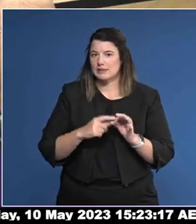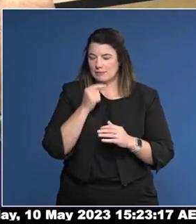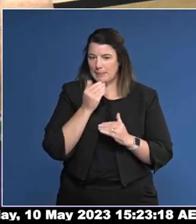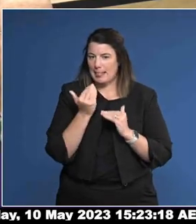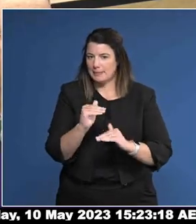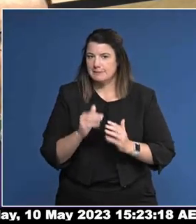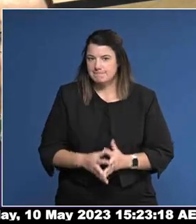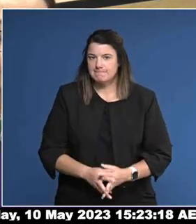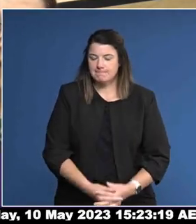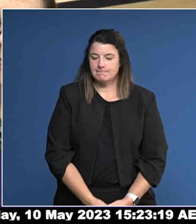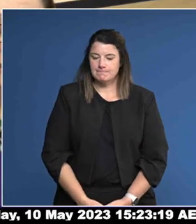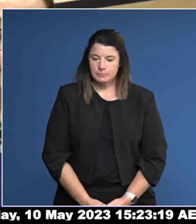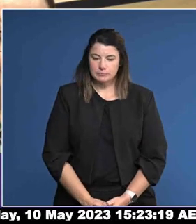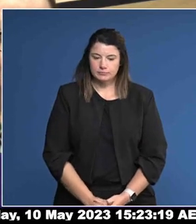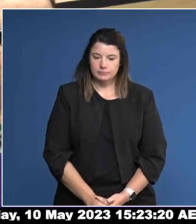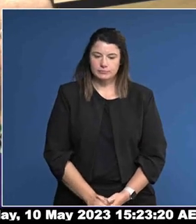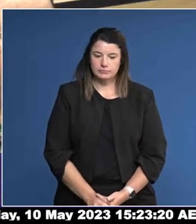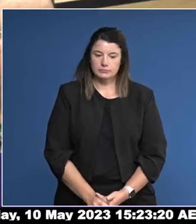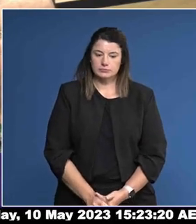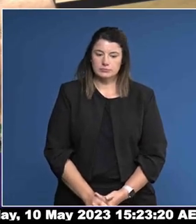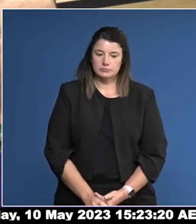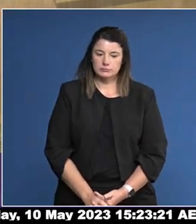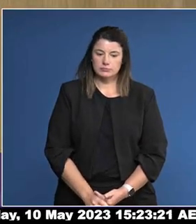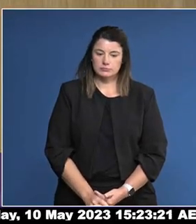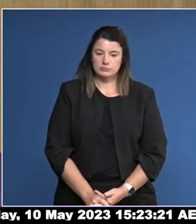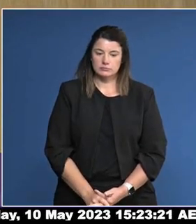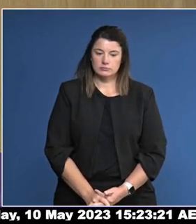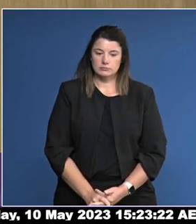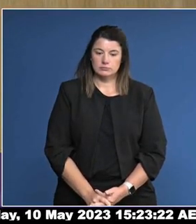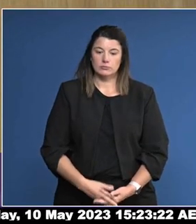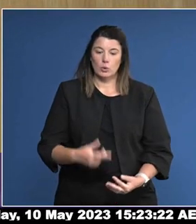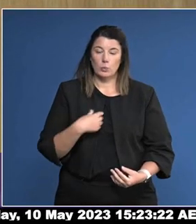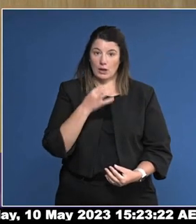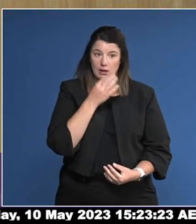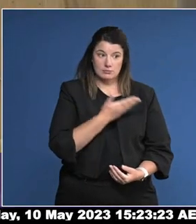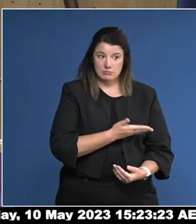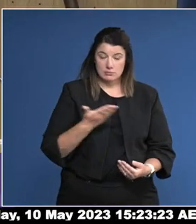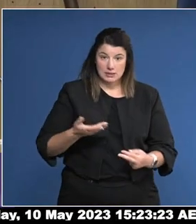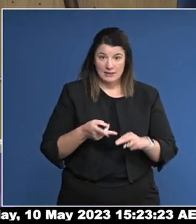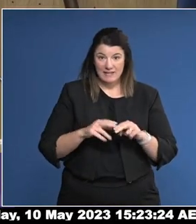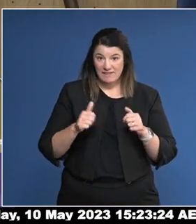COMMISSIONER McEWIN: Thank you, Ms Mahony. I'll ask my colleagues if they have any questions, and if they do we'll try and keep